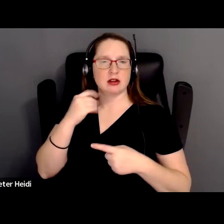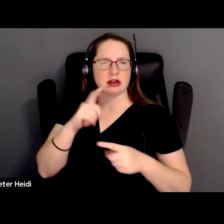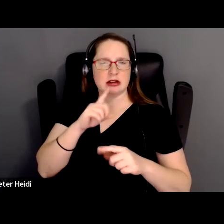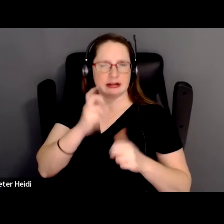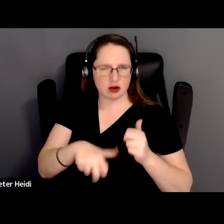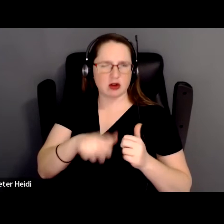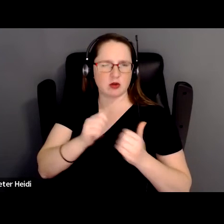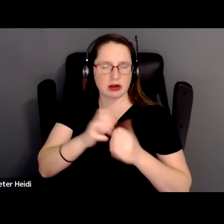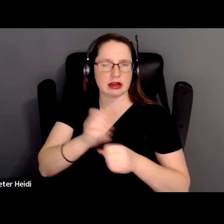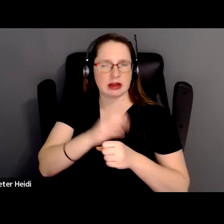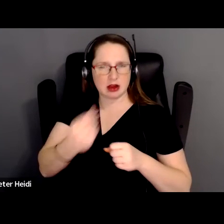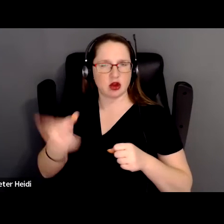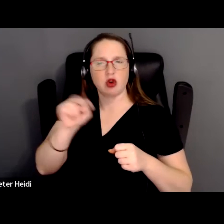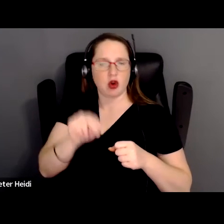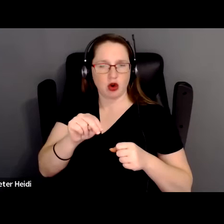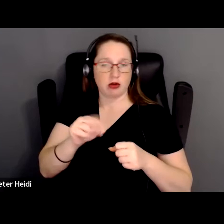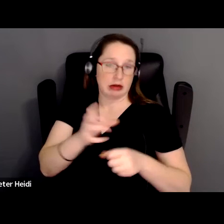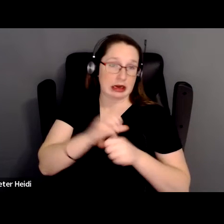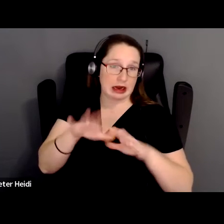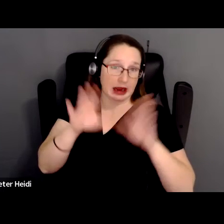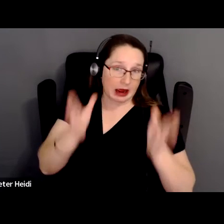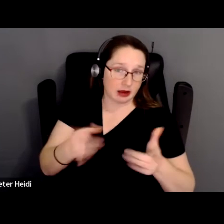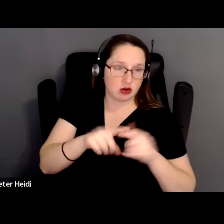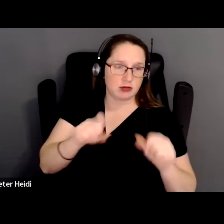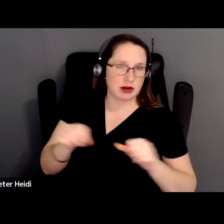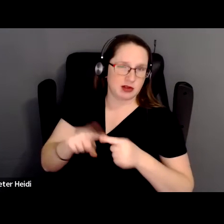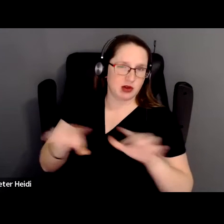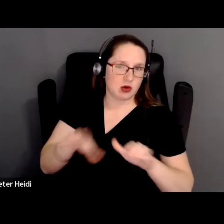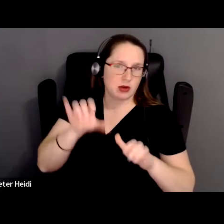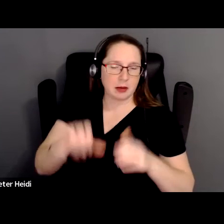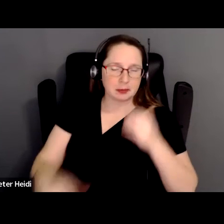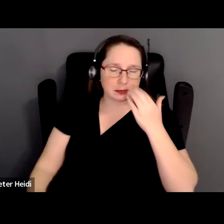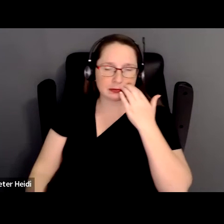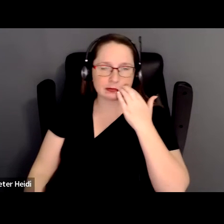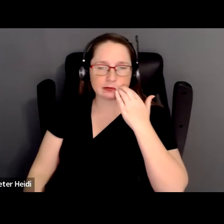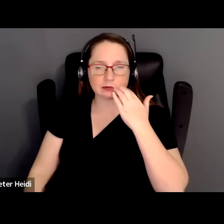in getting their own, getting housing to be able to do that, and then